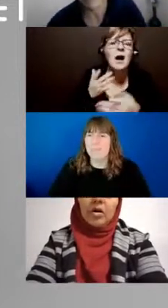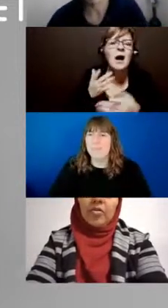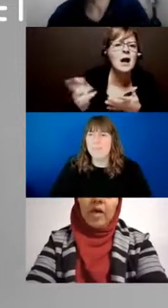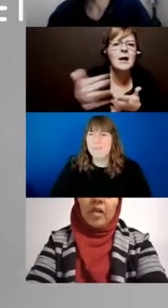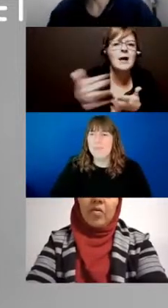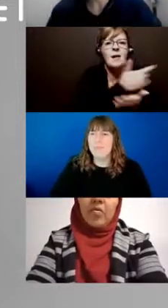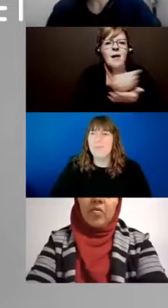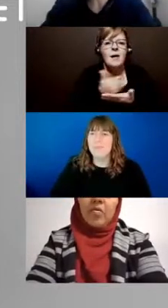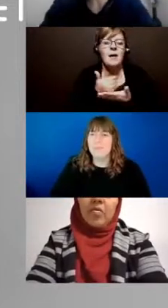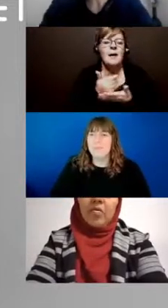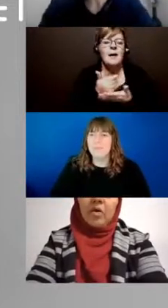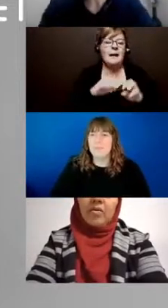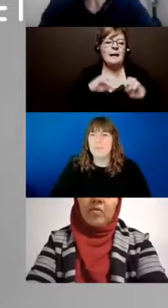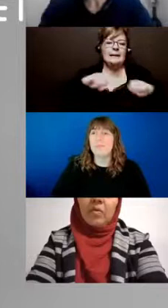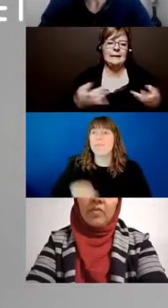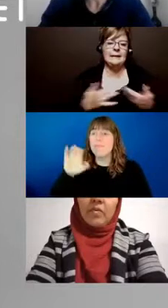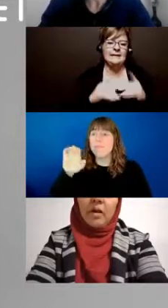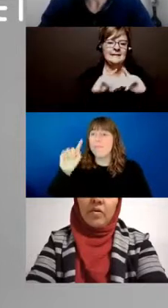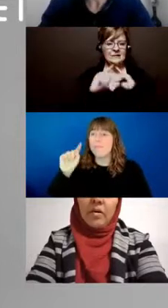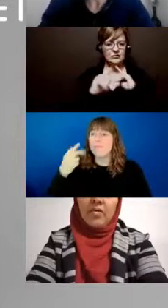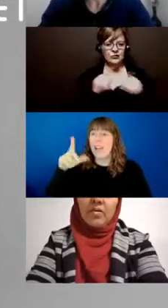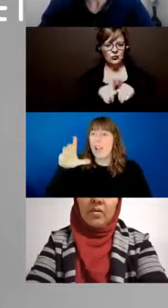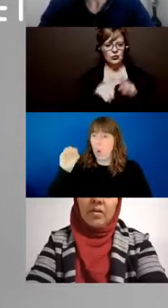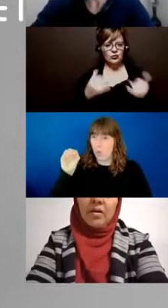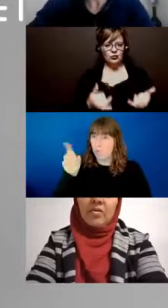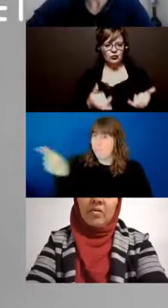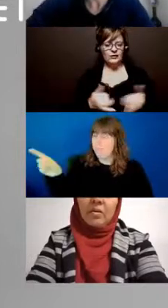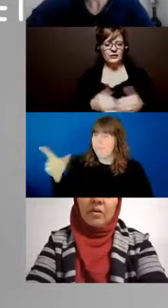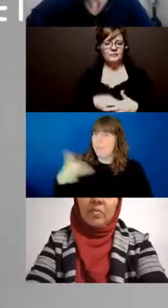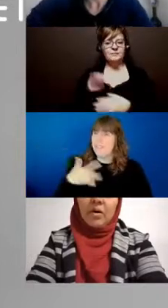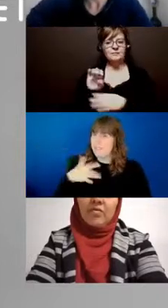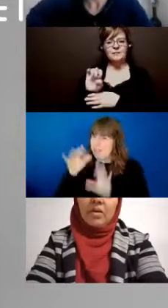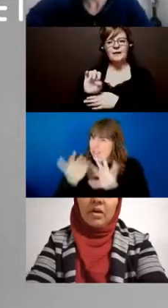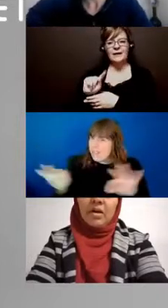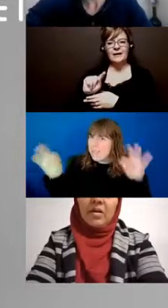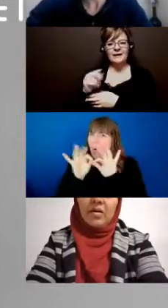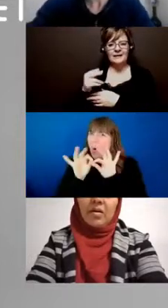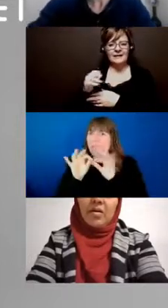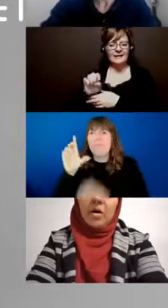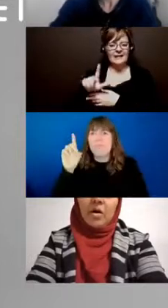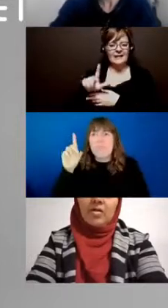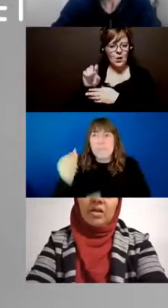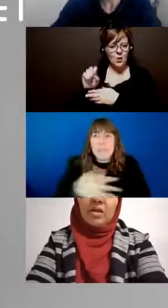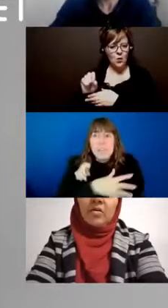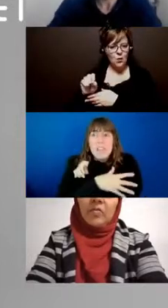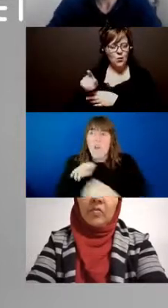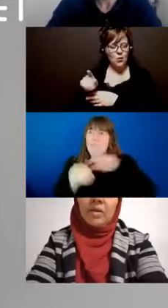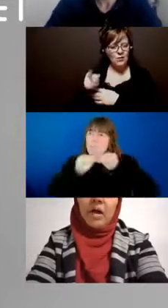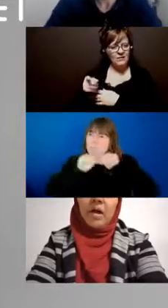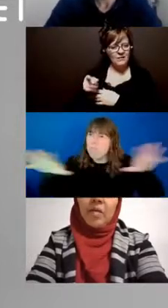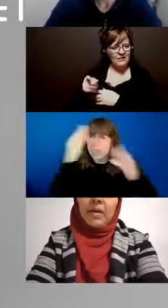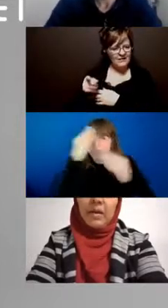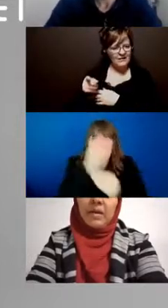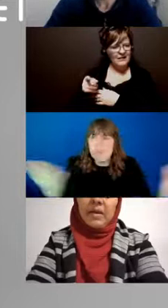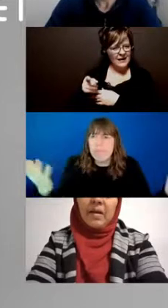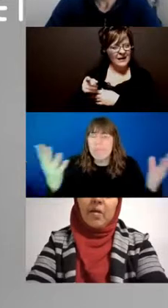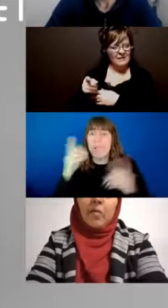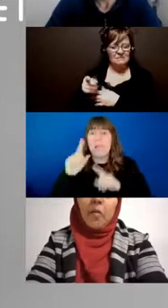Ethello wanted to raise awareness on disability poverty wanted to hear from the public what